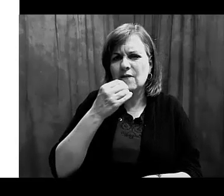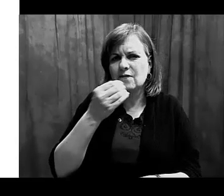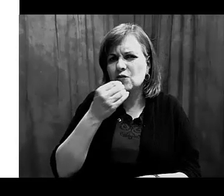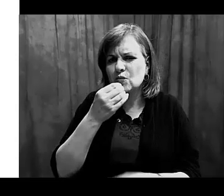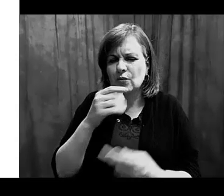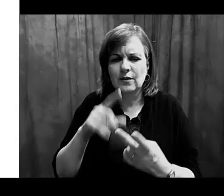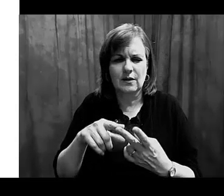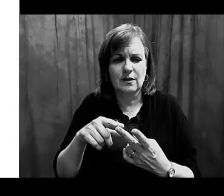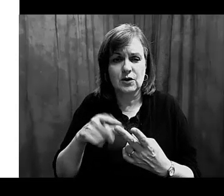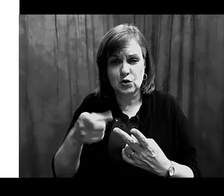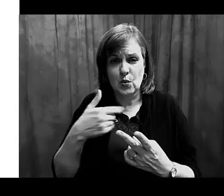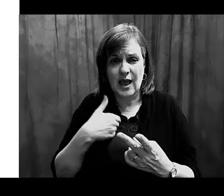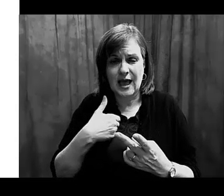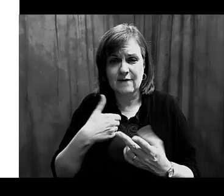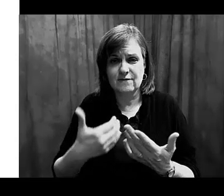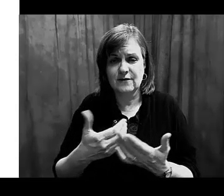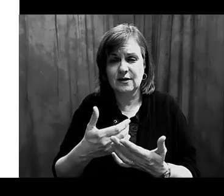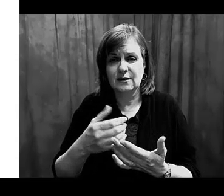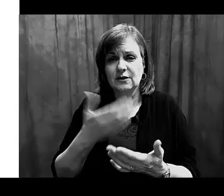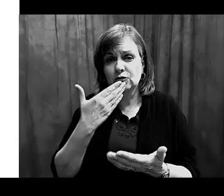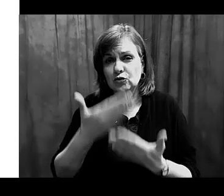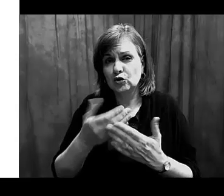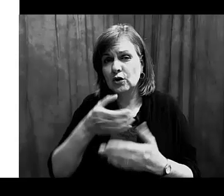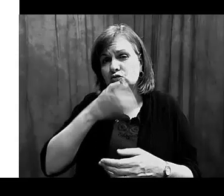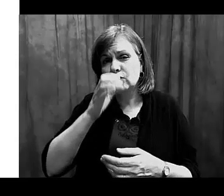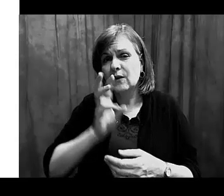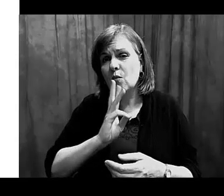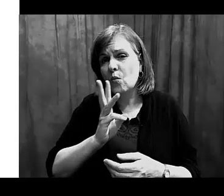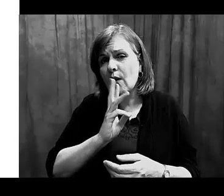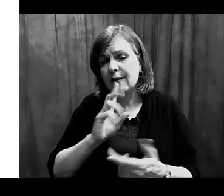for what's going on in your food supply -- whether or not you have fresh drinking water --